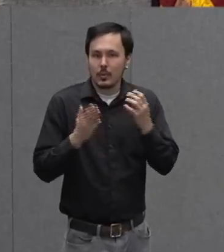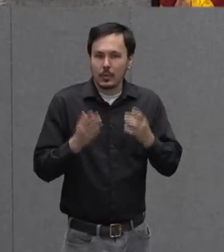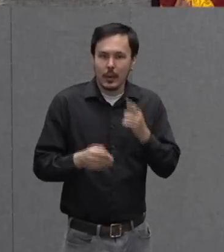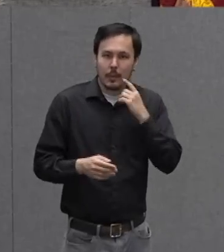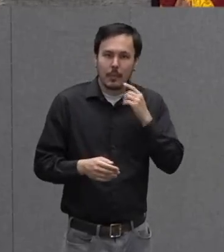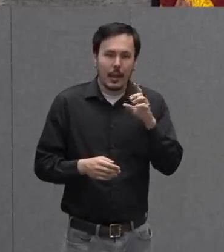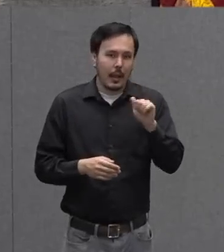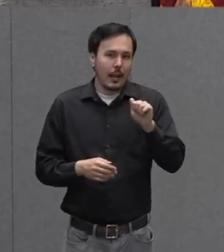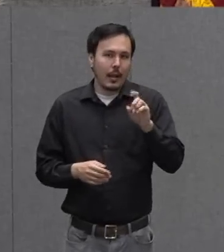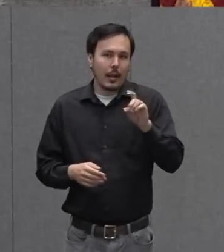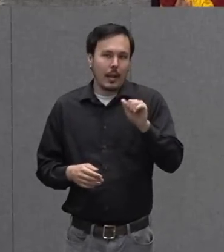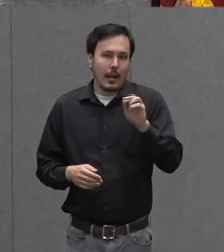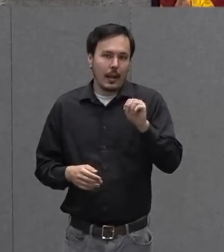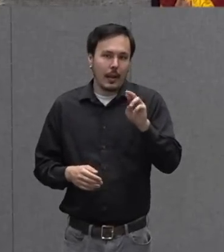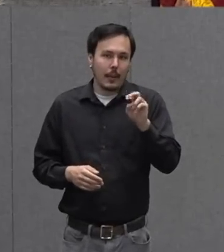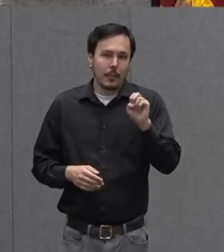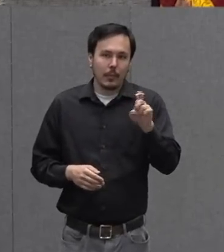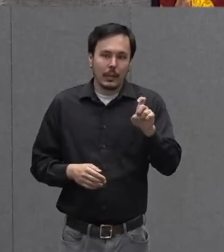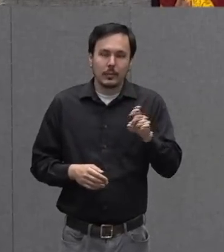Rock Paper Scissors.